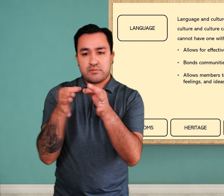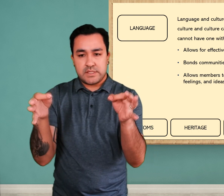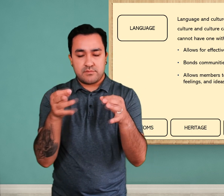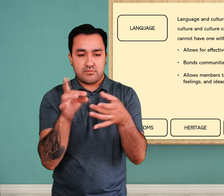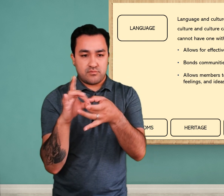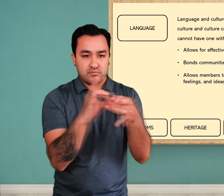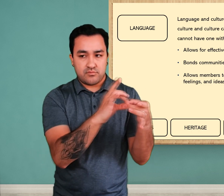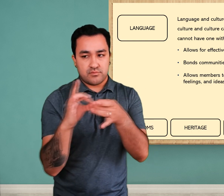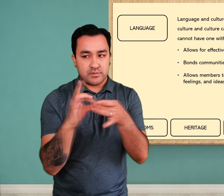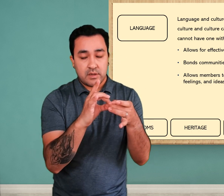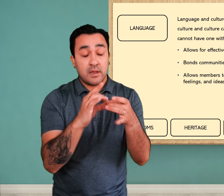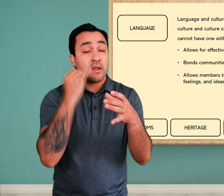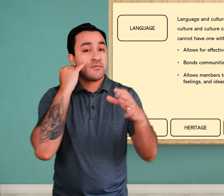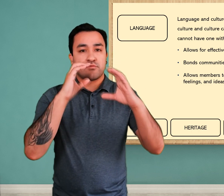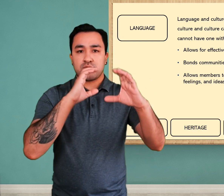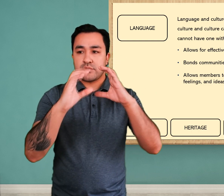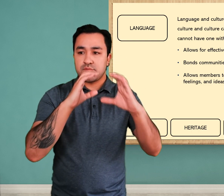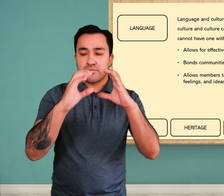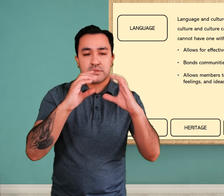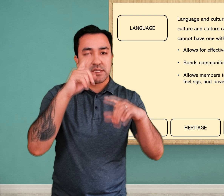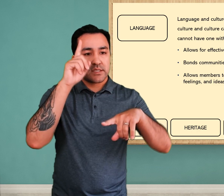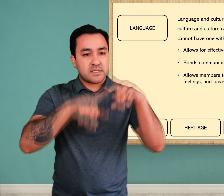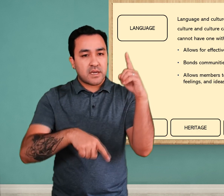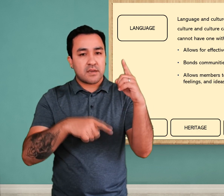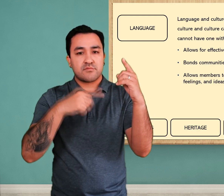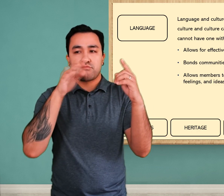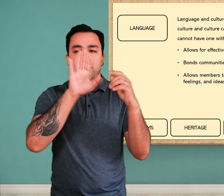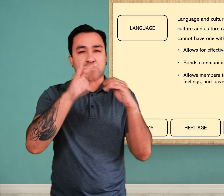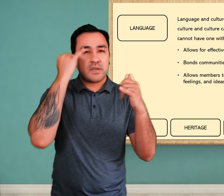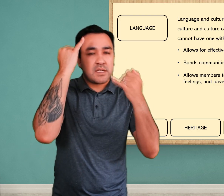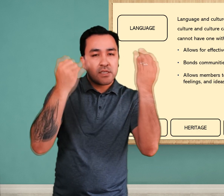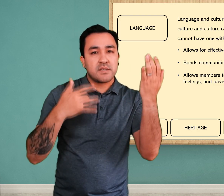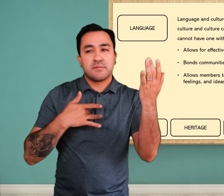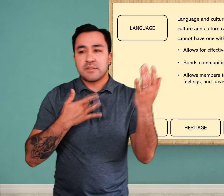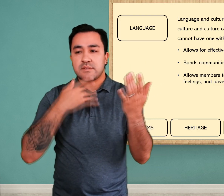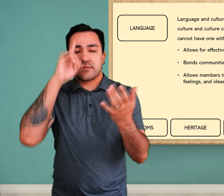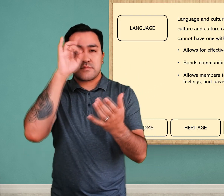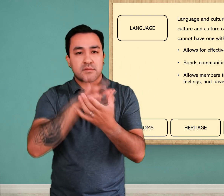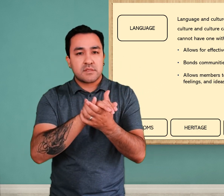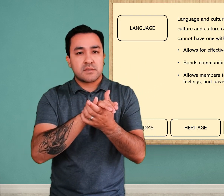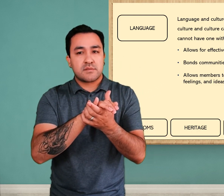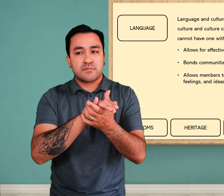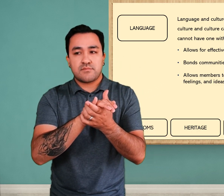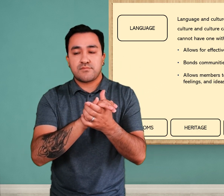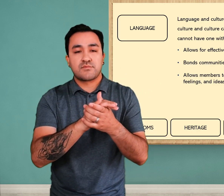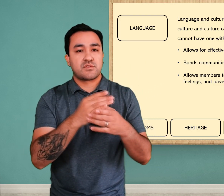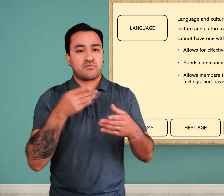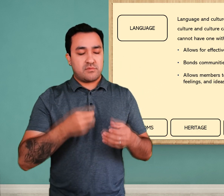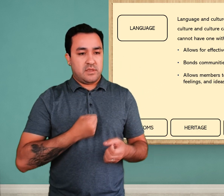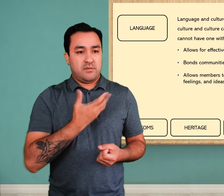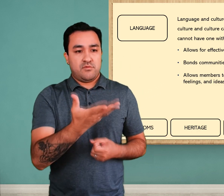Without a way to communicate, ideas, beliefs, feelings, etc. cannot be expressed to one another.